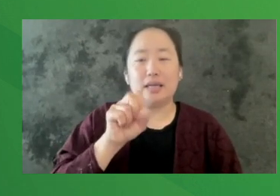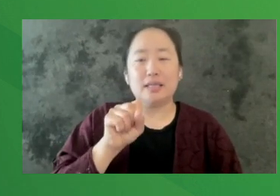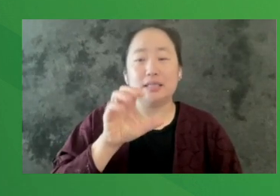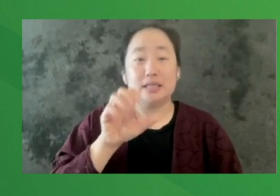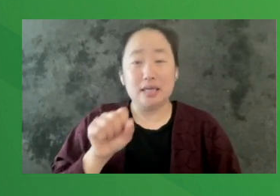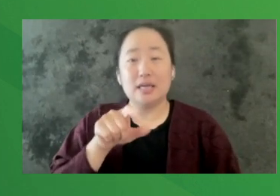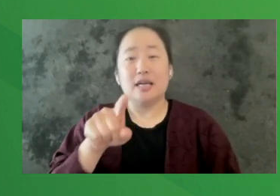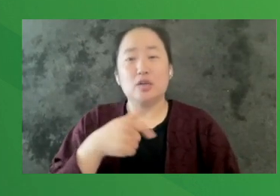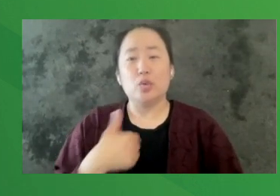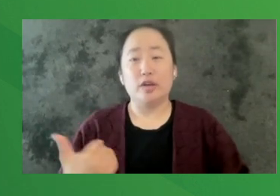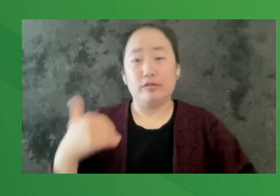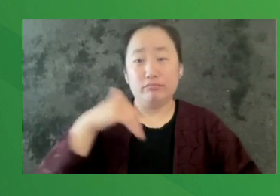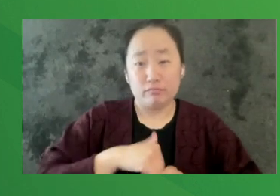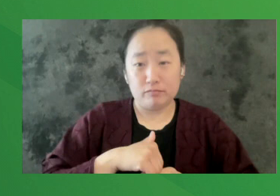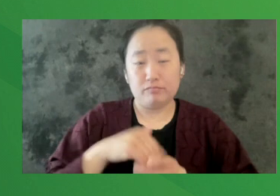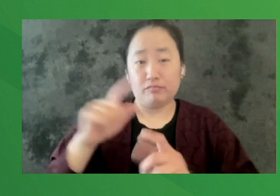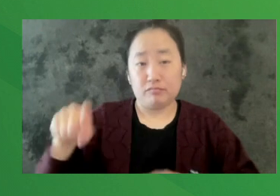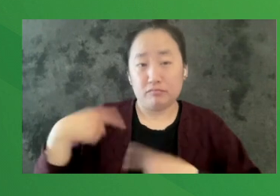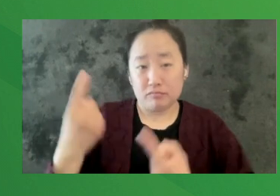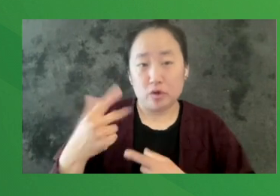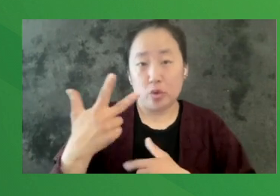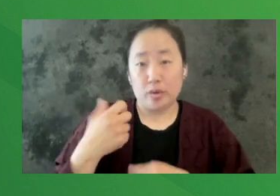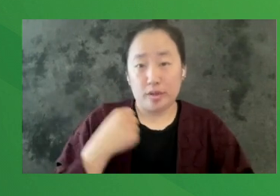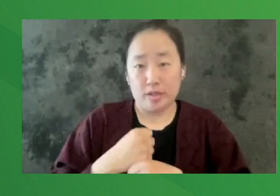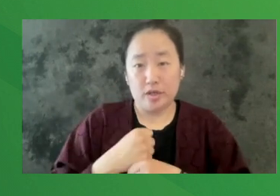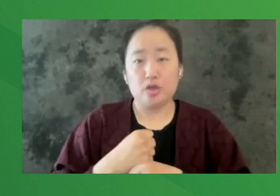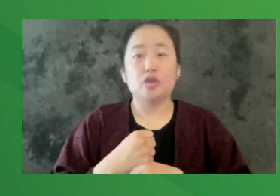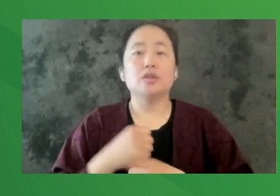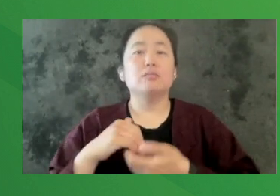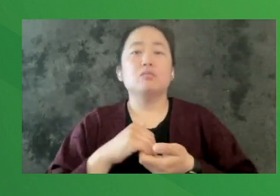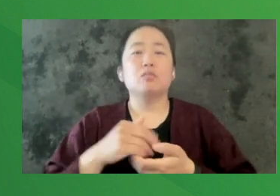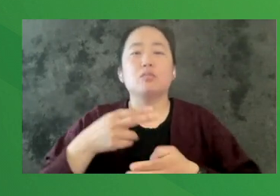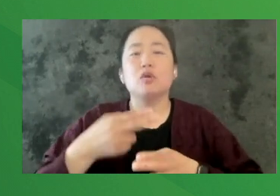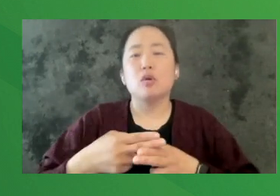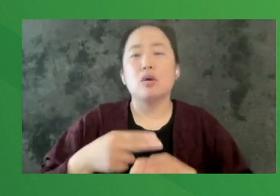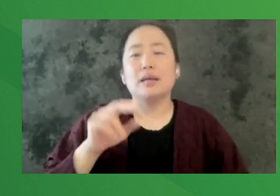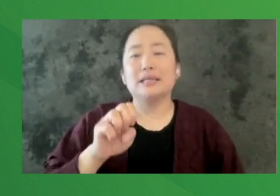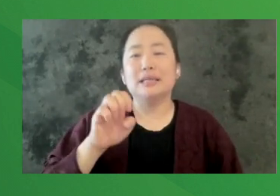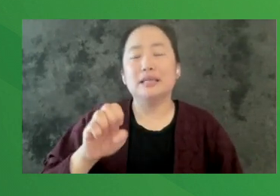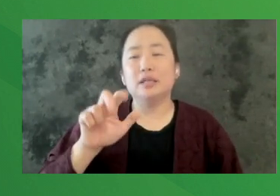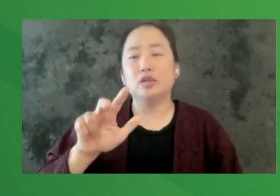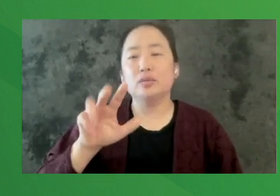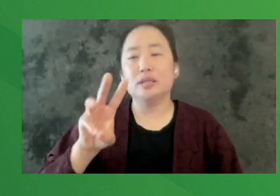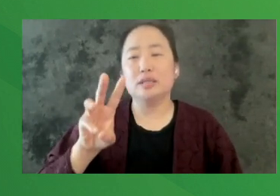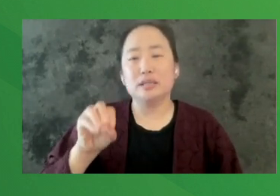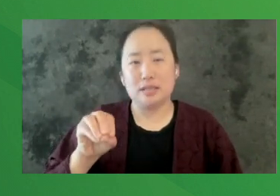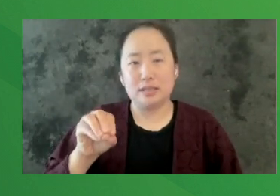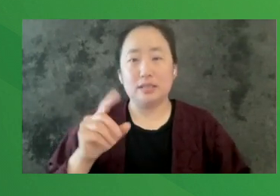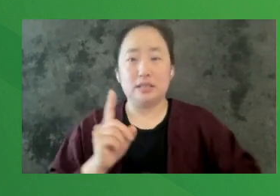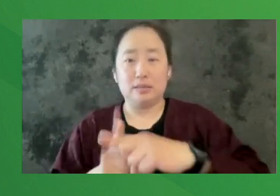called EE360+. We're very proud to be considered a dissemination partner in this work that is